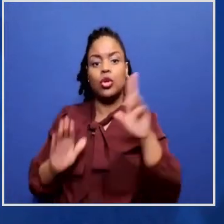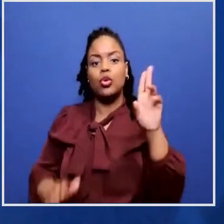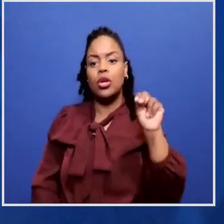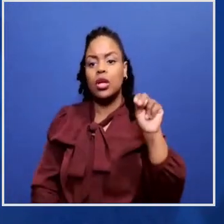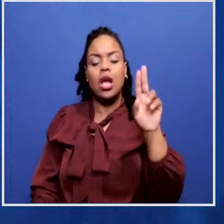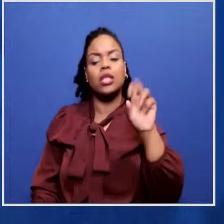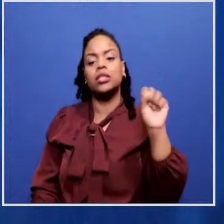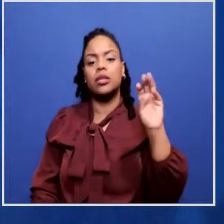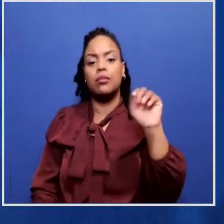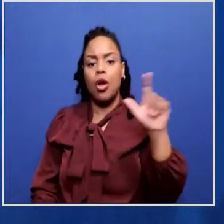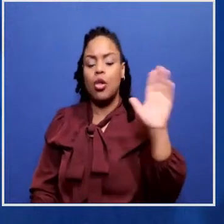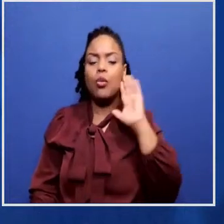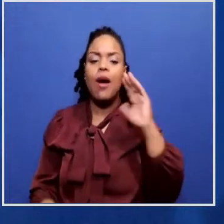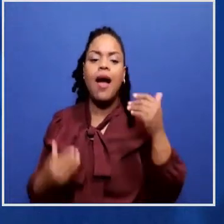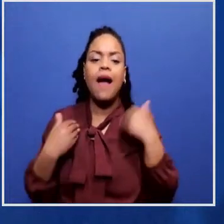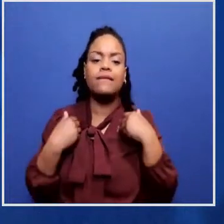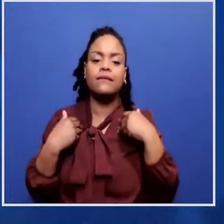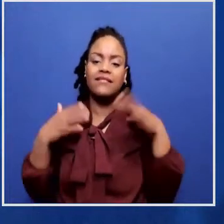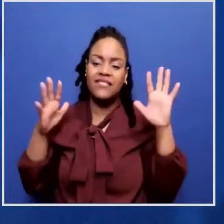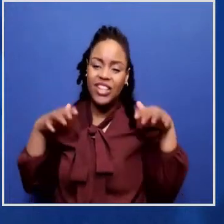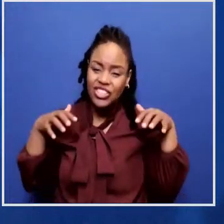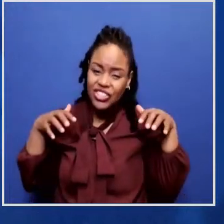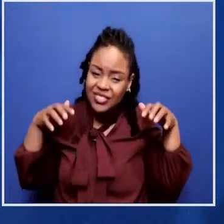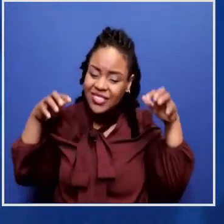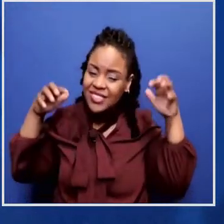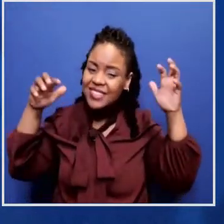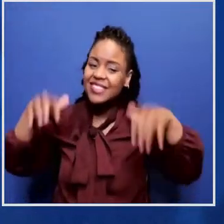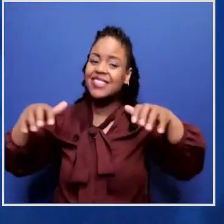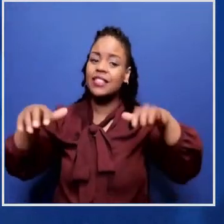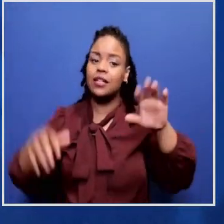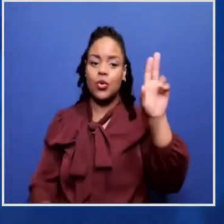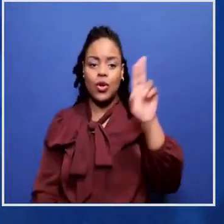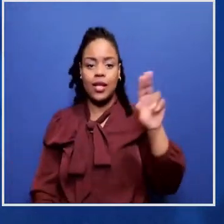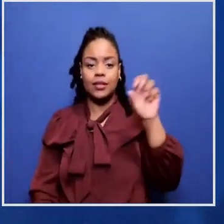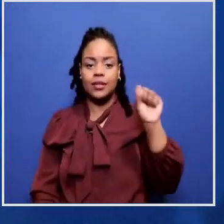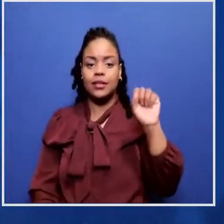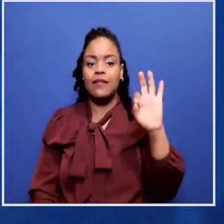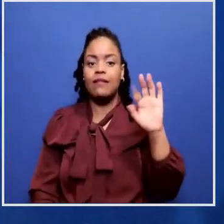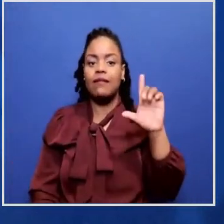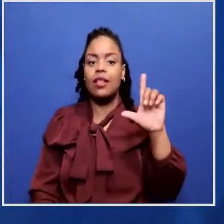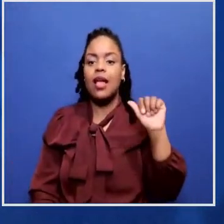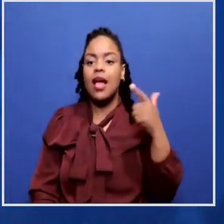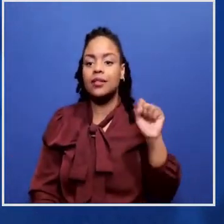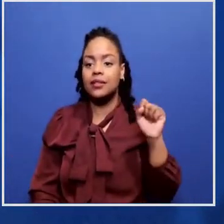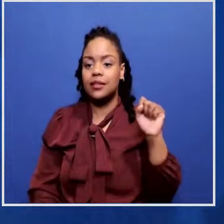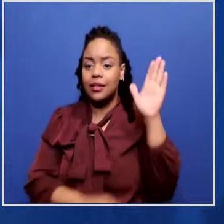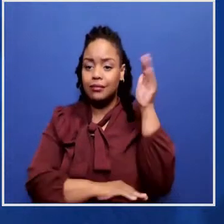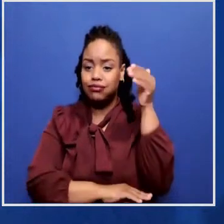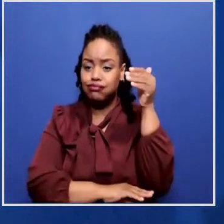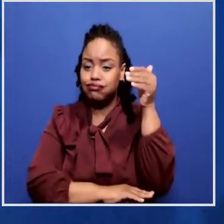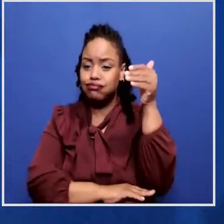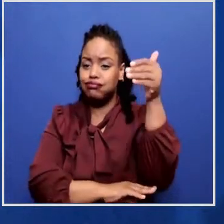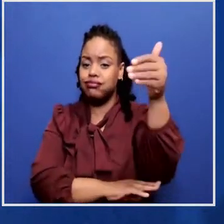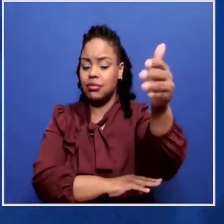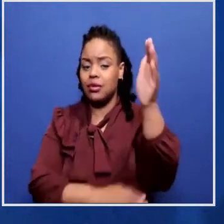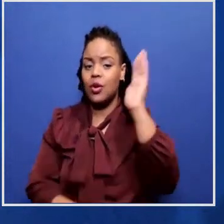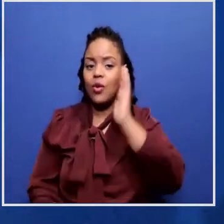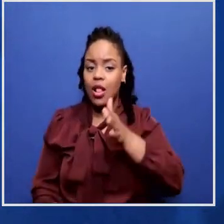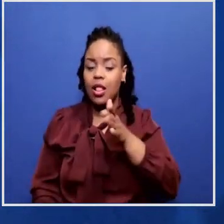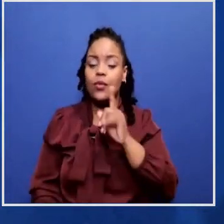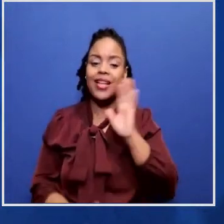APPROXIMATELY 191,500 US FLAGS.